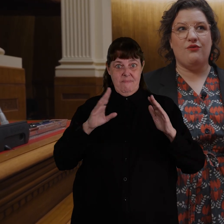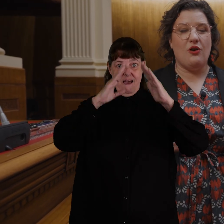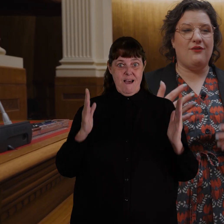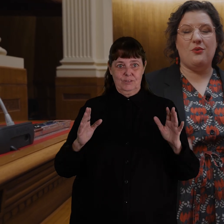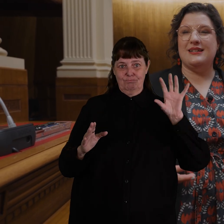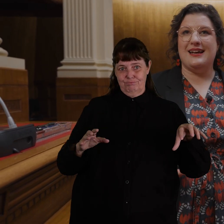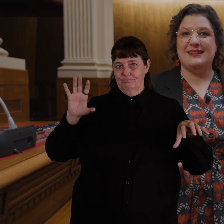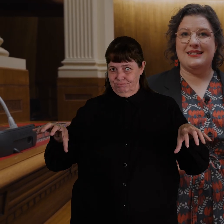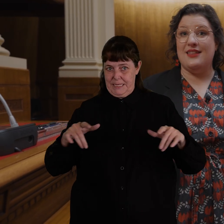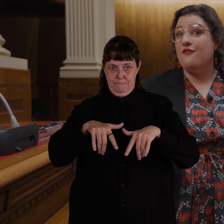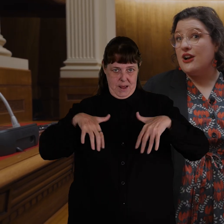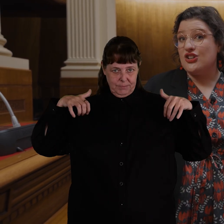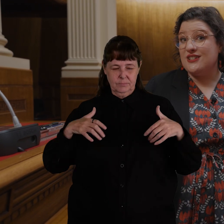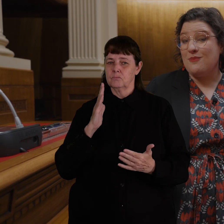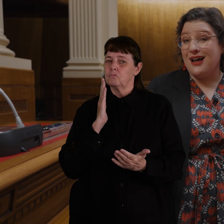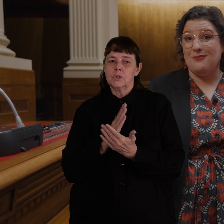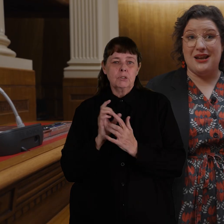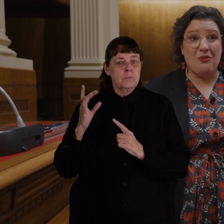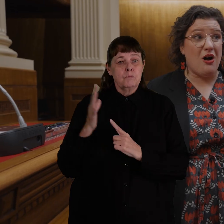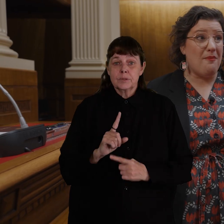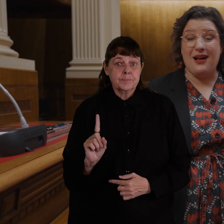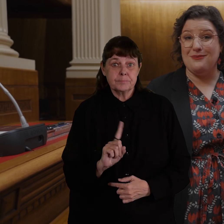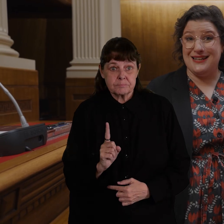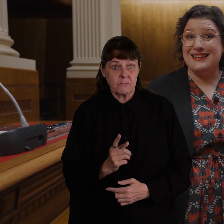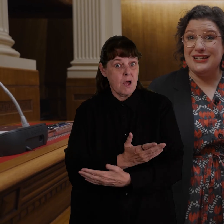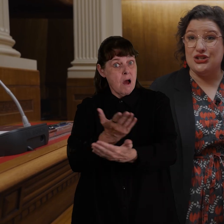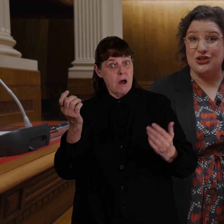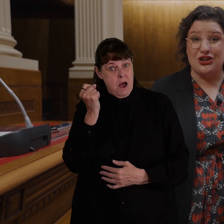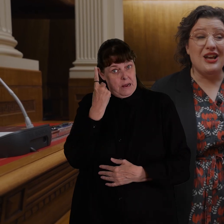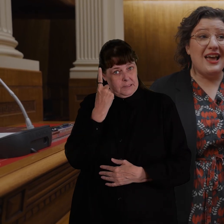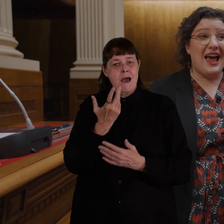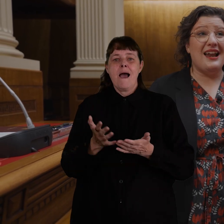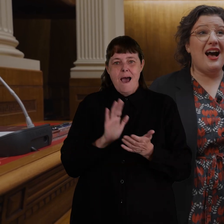for everyone to understand the functions of Parliament and what our Parliament is here to do.